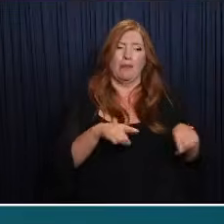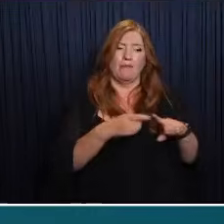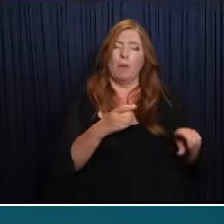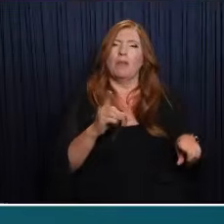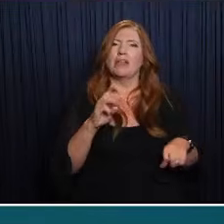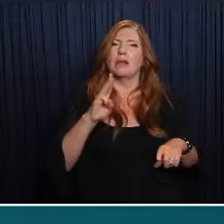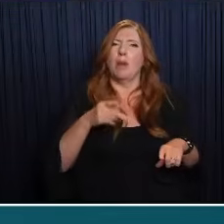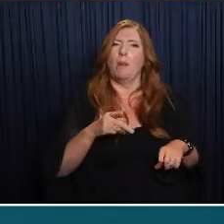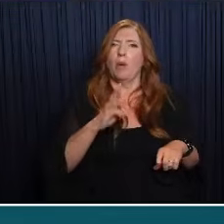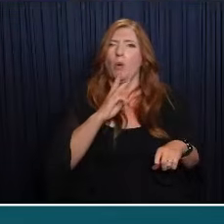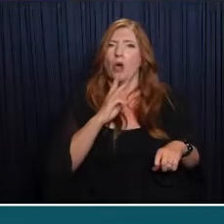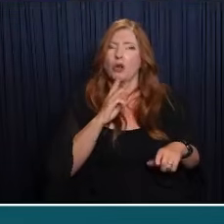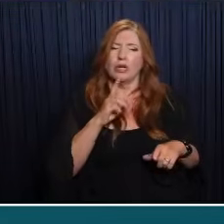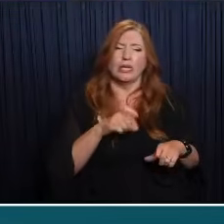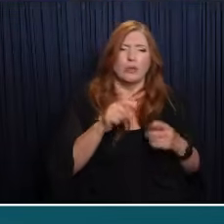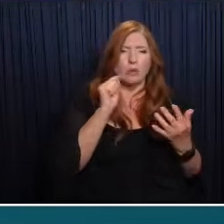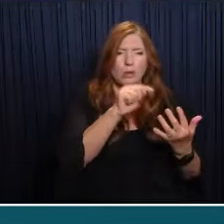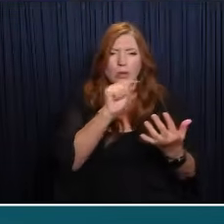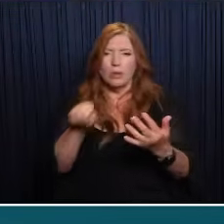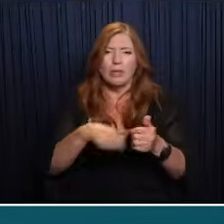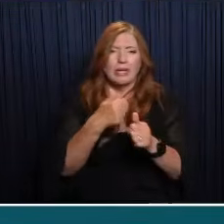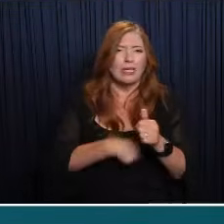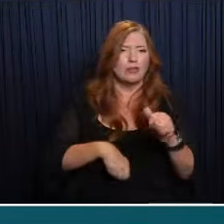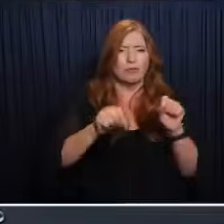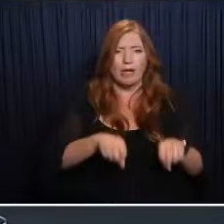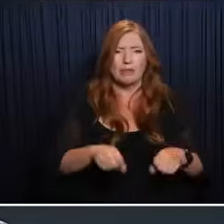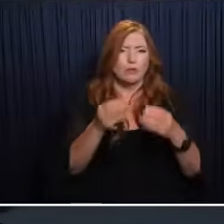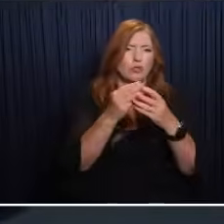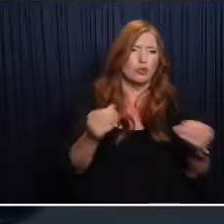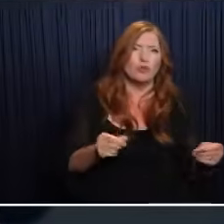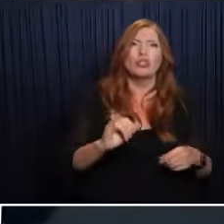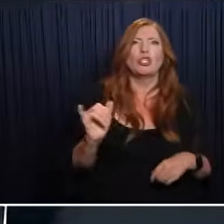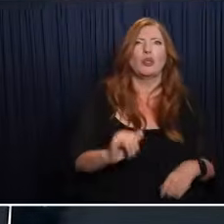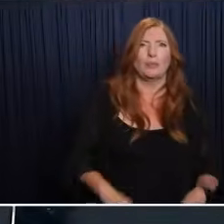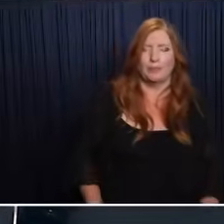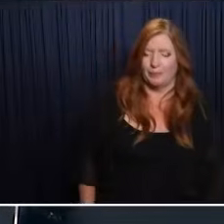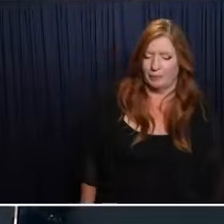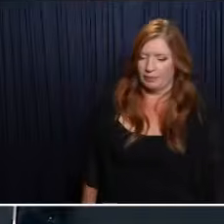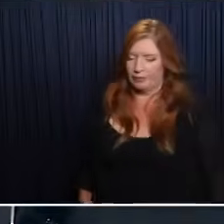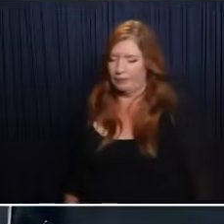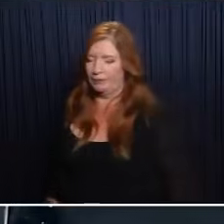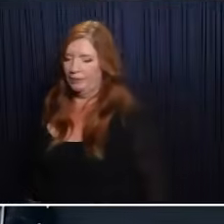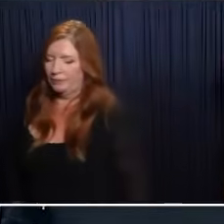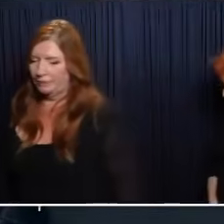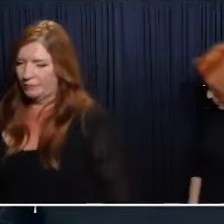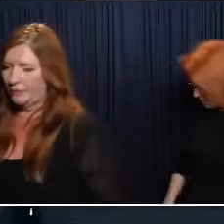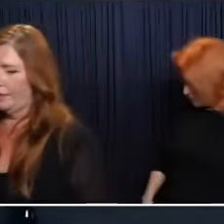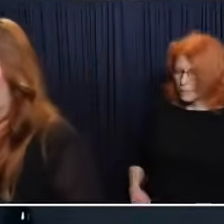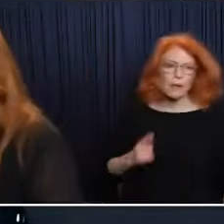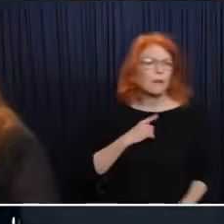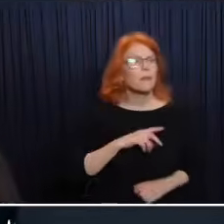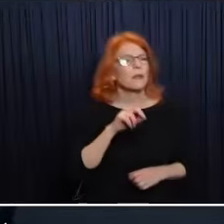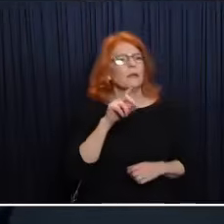COLORADO RIVER COMES FROM. ONCE AGAIN, CALIFORNIA IS DUMPING WATER. WE NEED TO STOP THAT AND LOOK